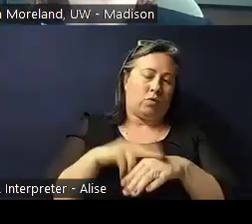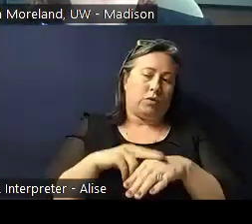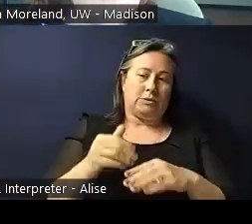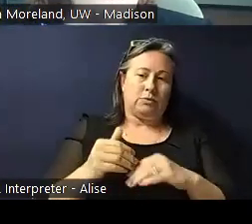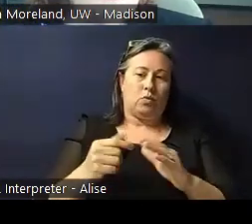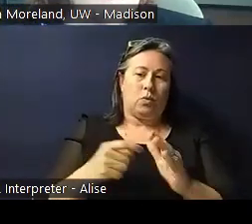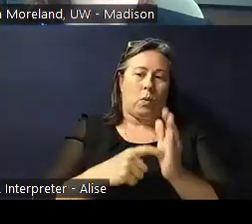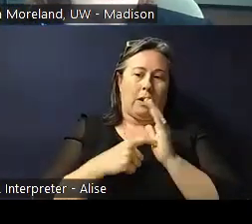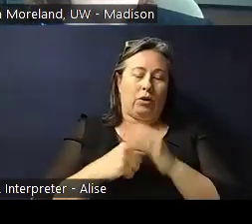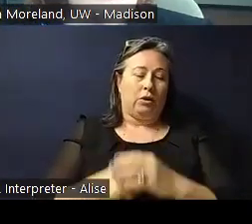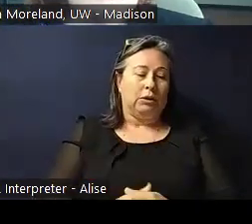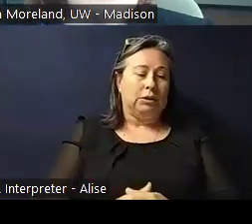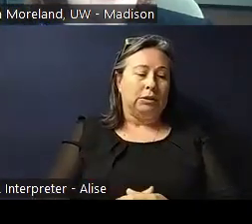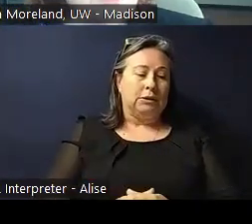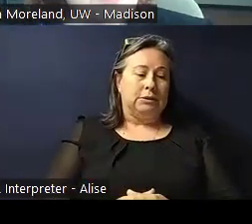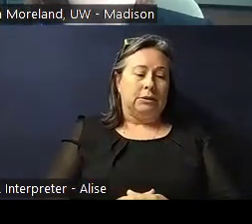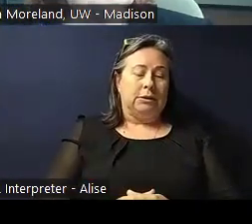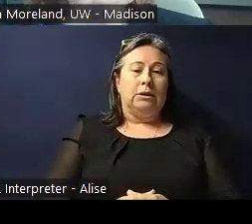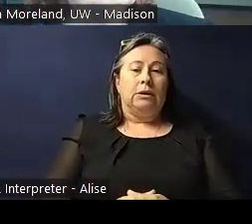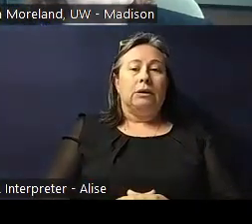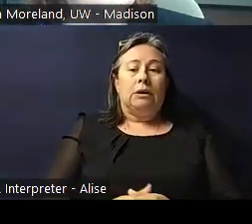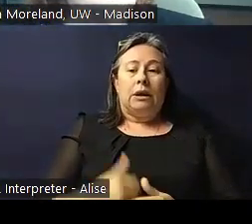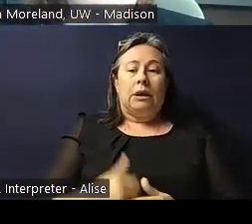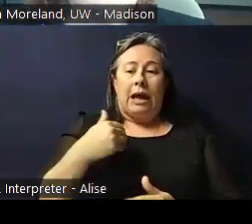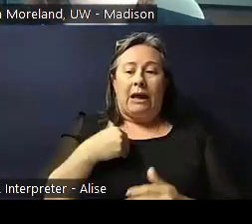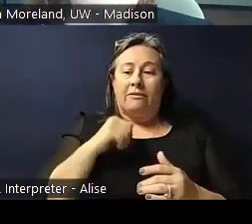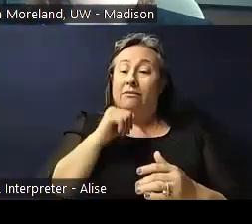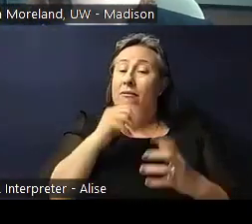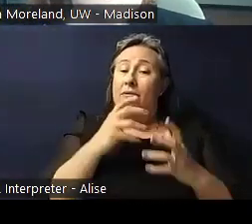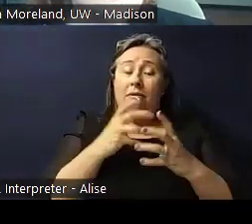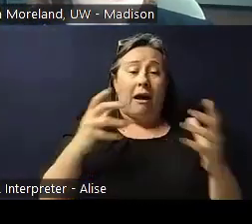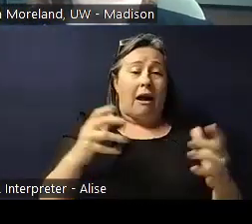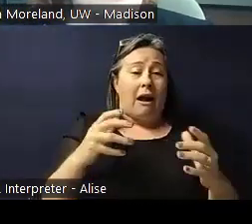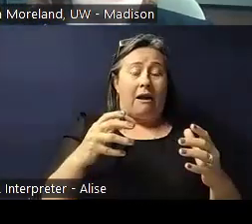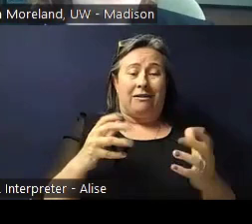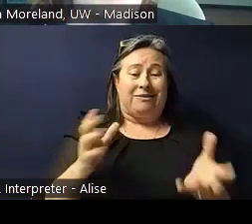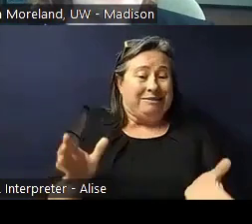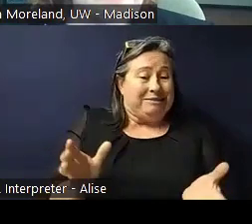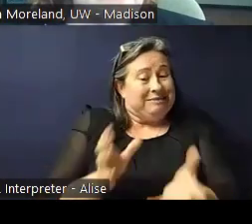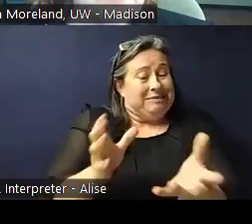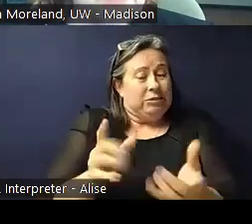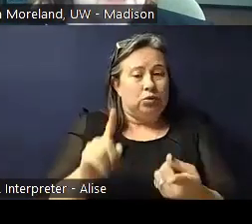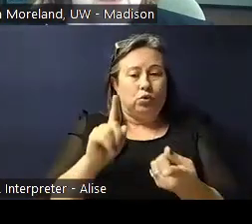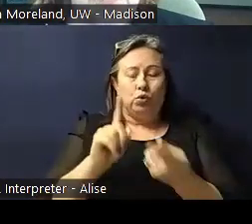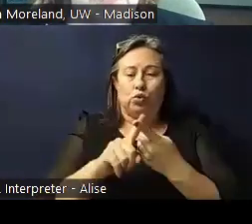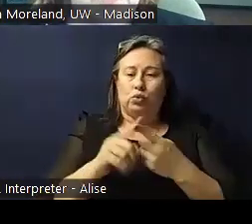We have not a lot of leverage to encourage someone to submit that financial report.